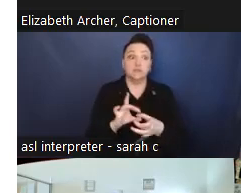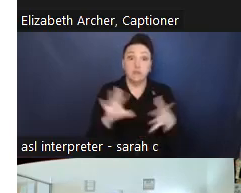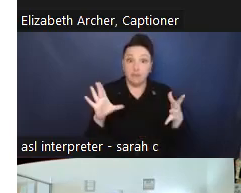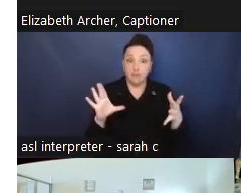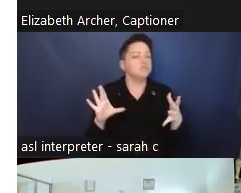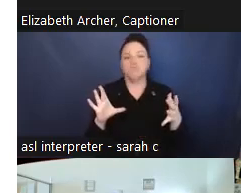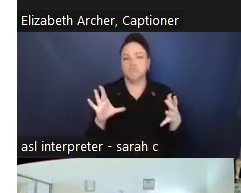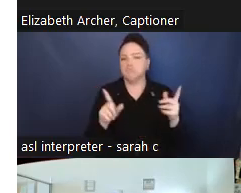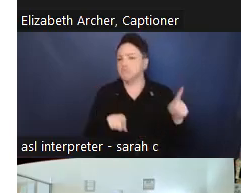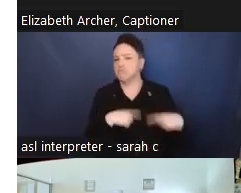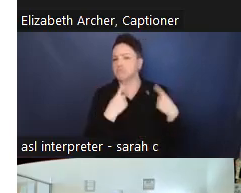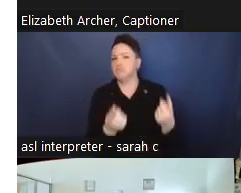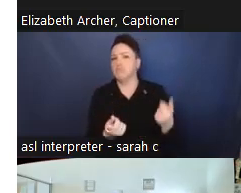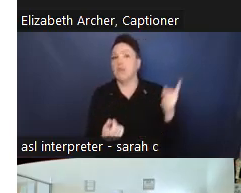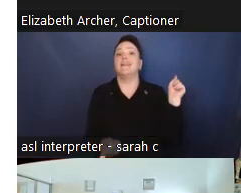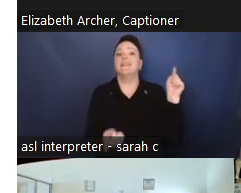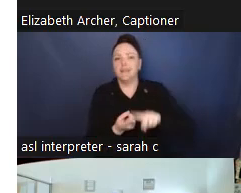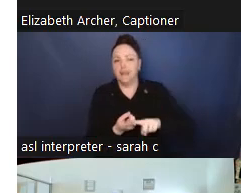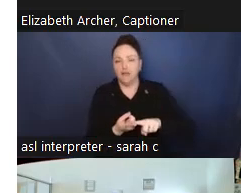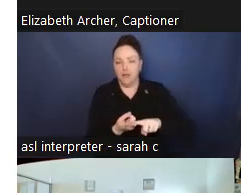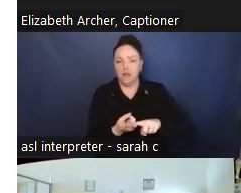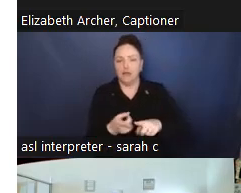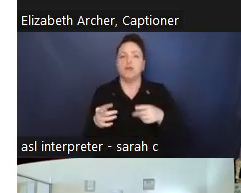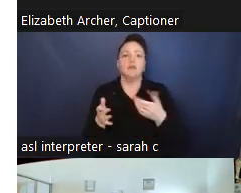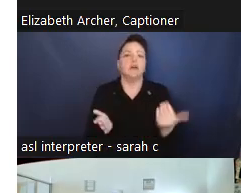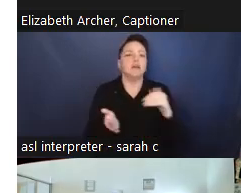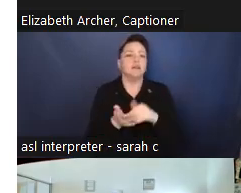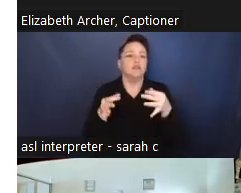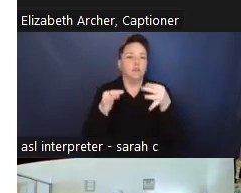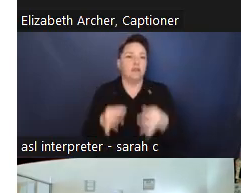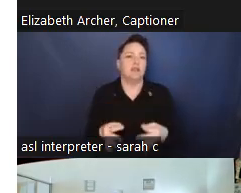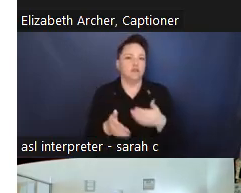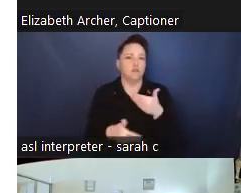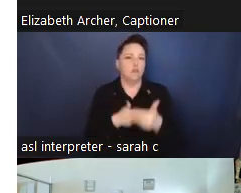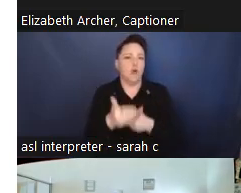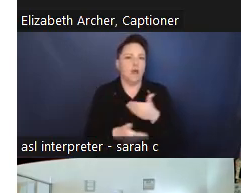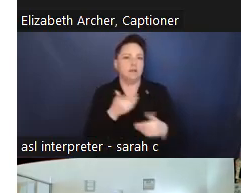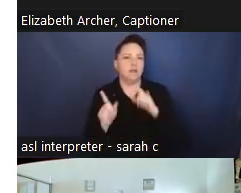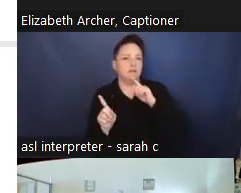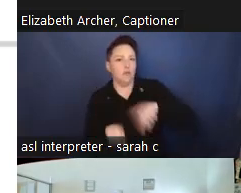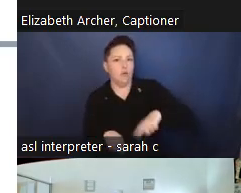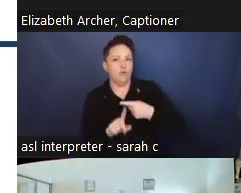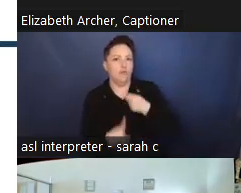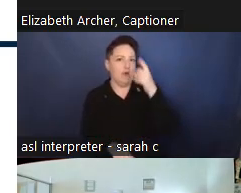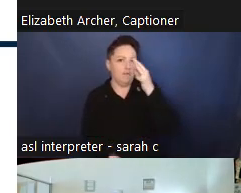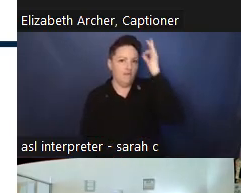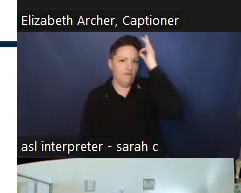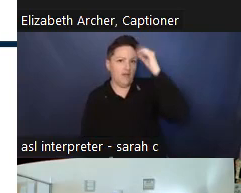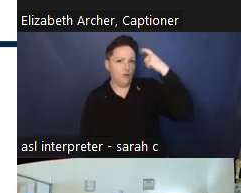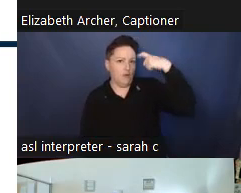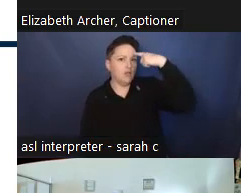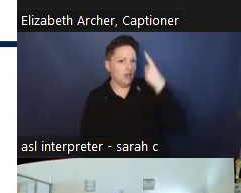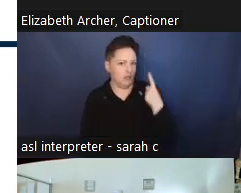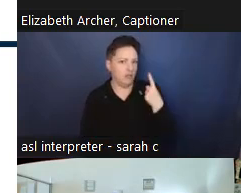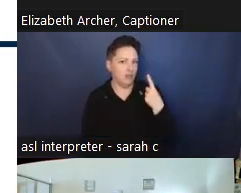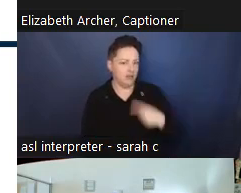so we're beginning that process. There's a timeline. There's a bunch of information